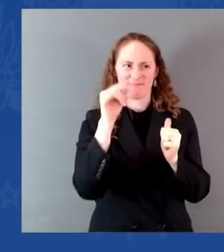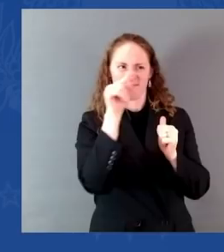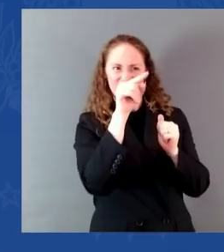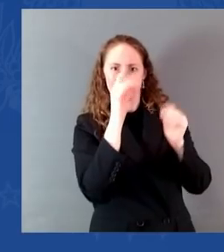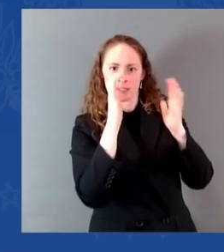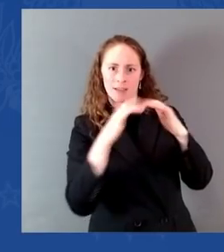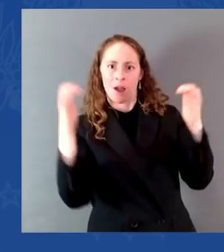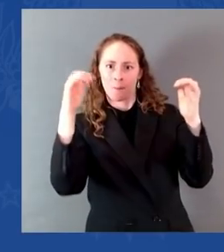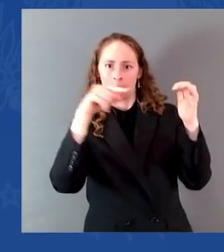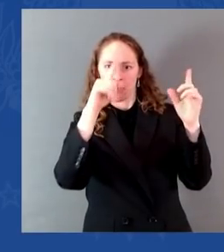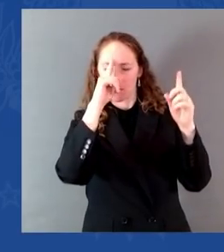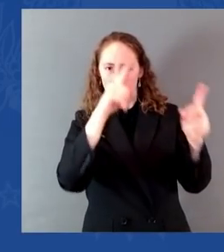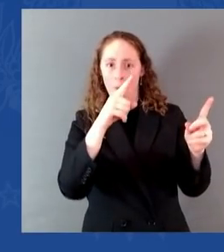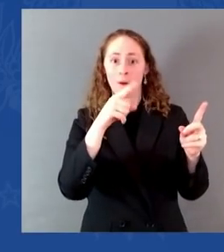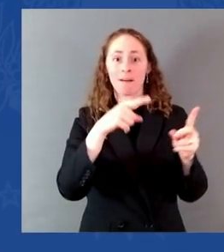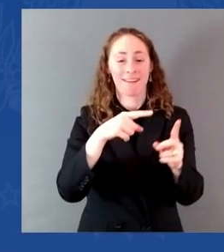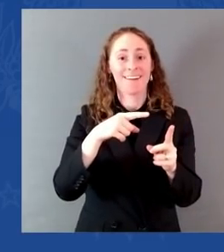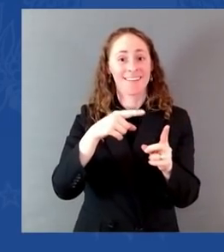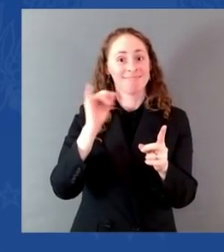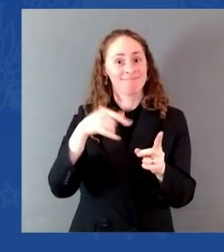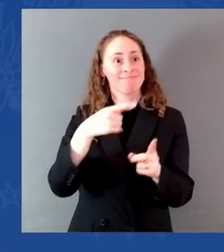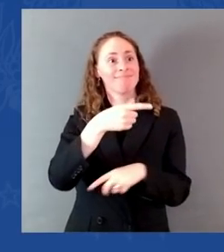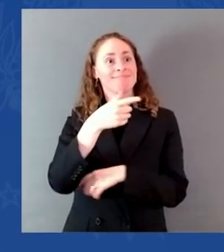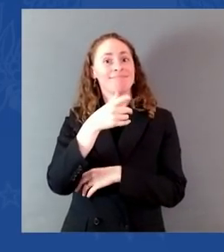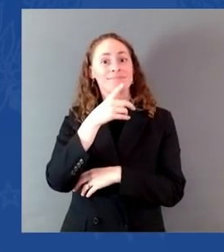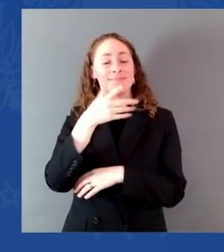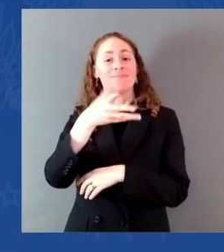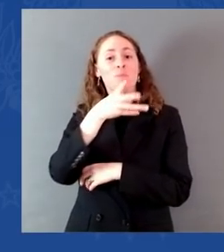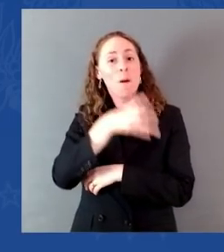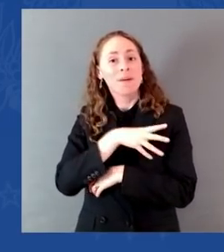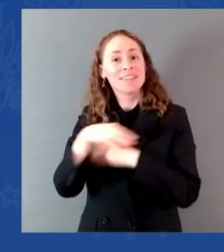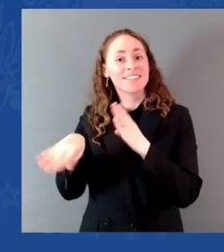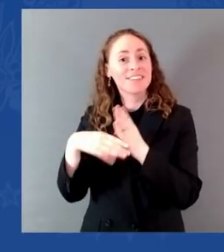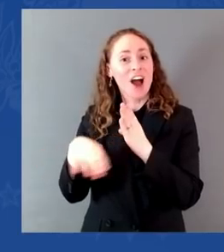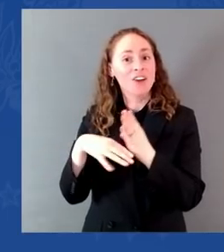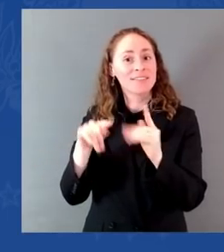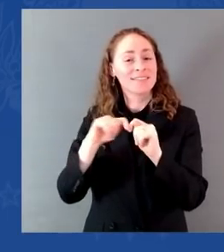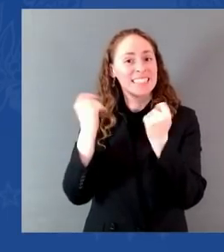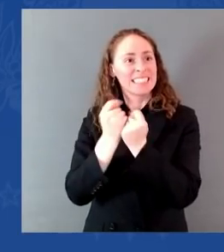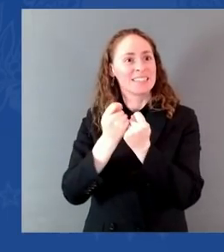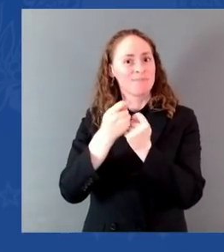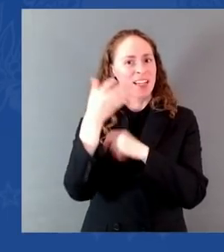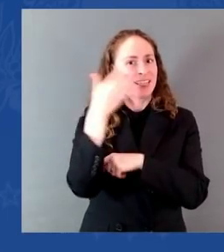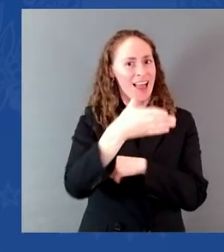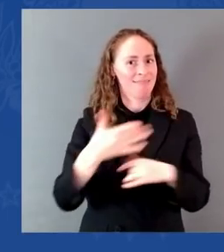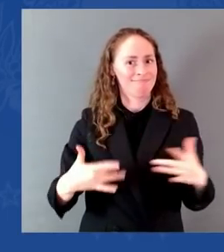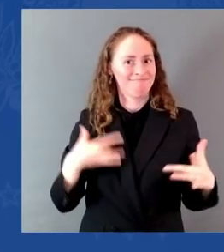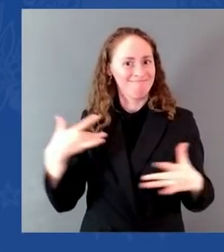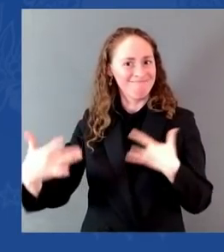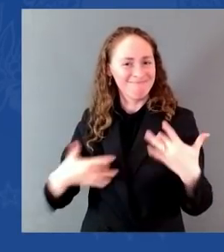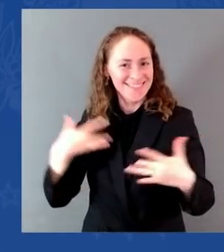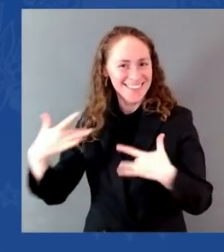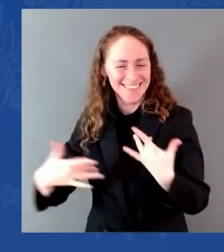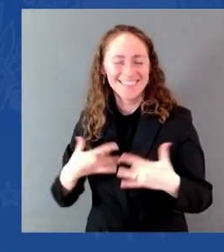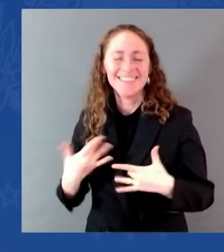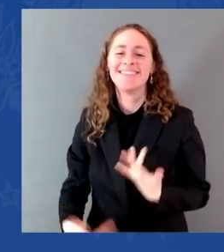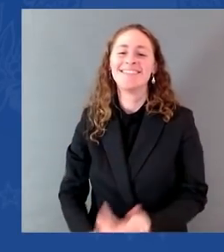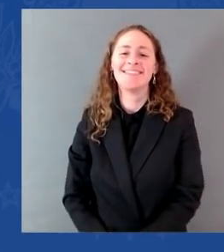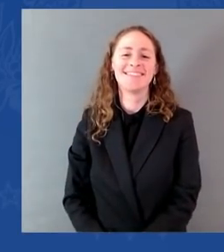I was able to see them win the Olympic --